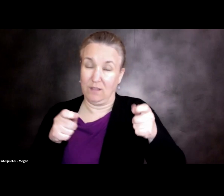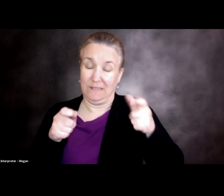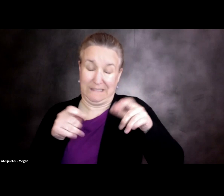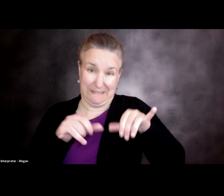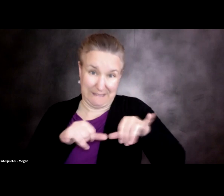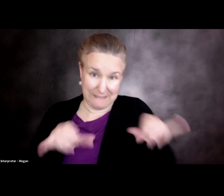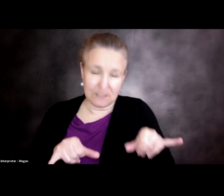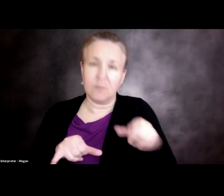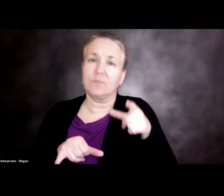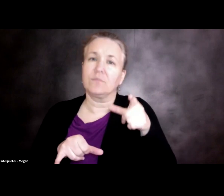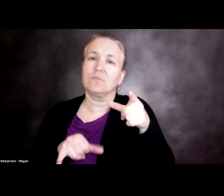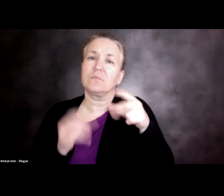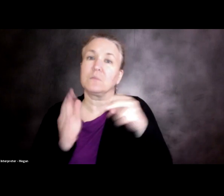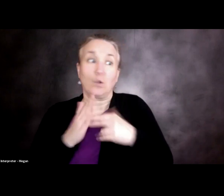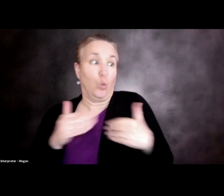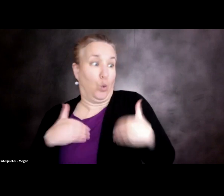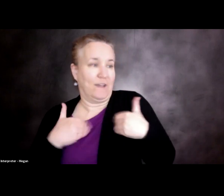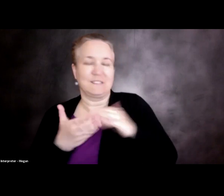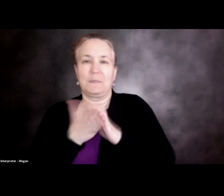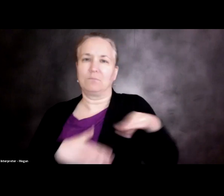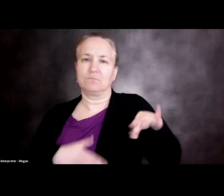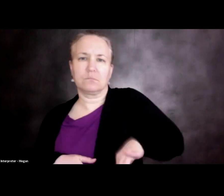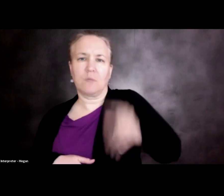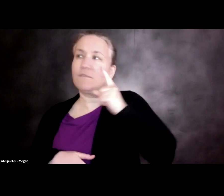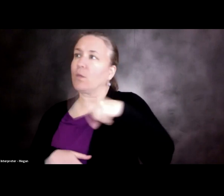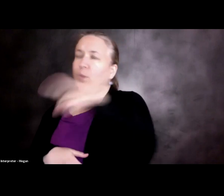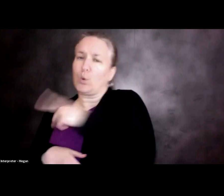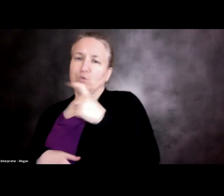an asset to those who were keen to access